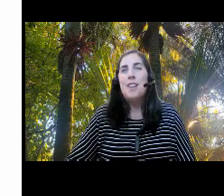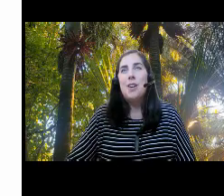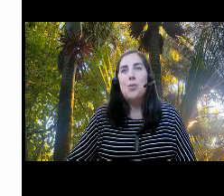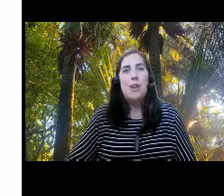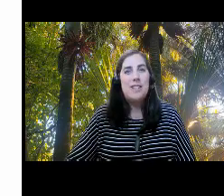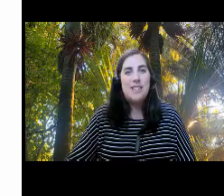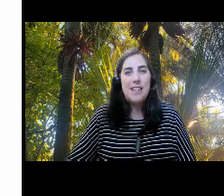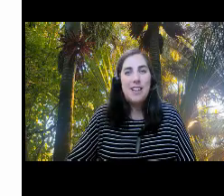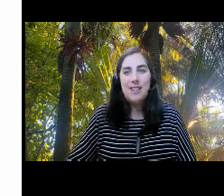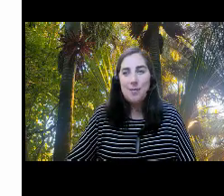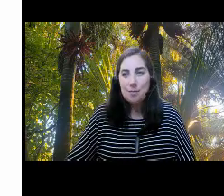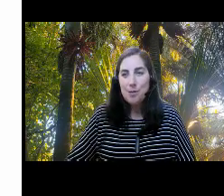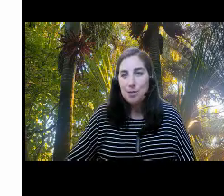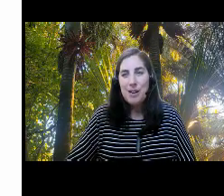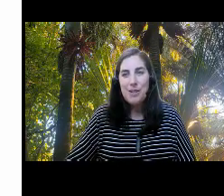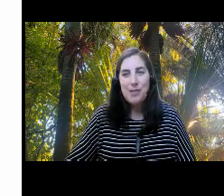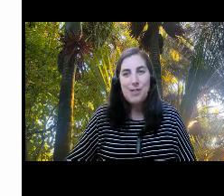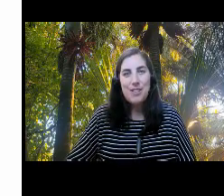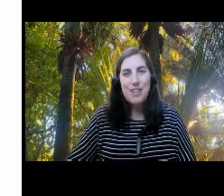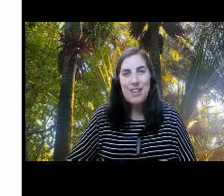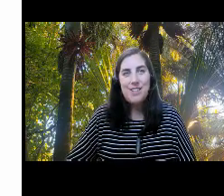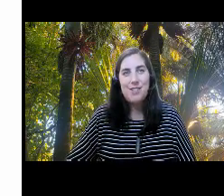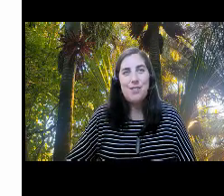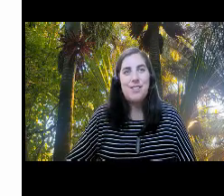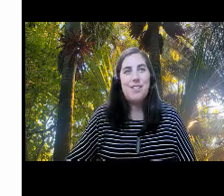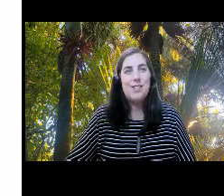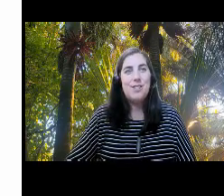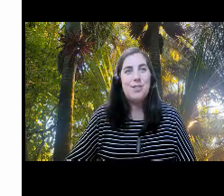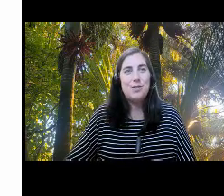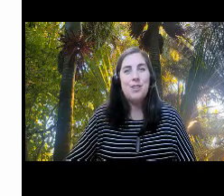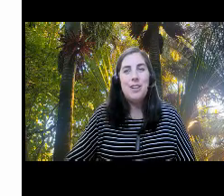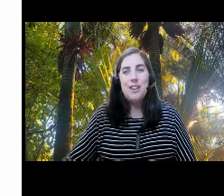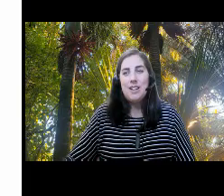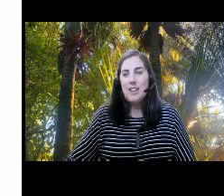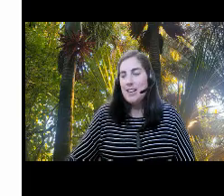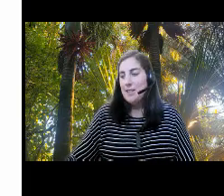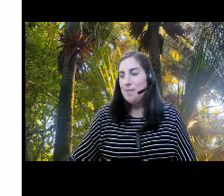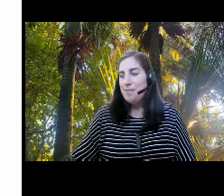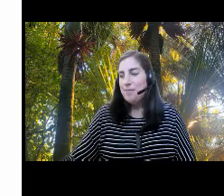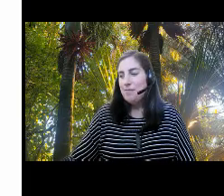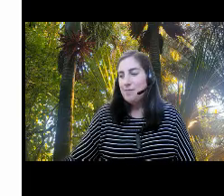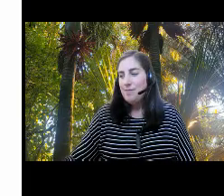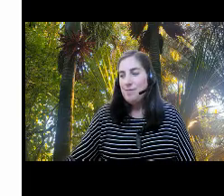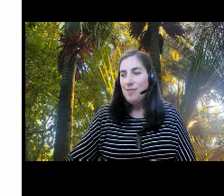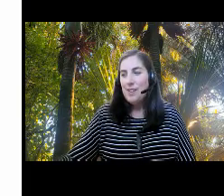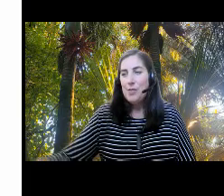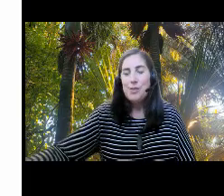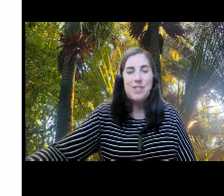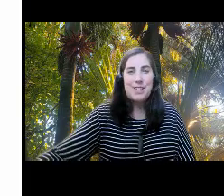to get more biodiversity into residential areas.